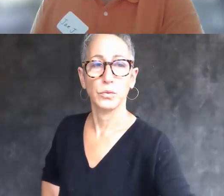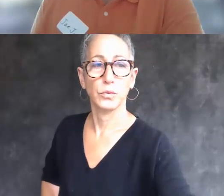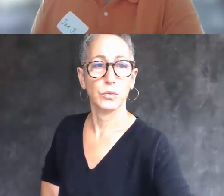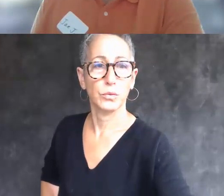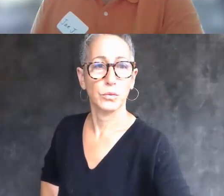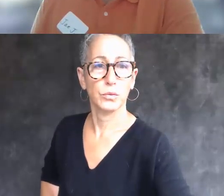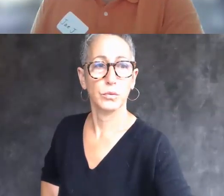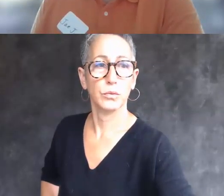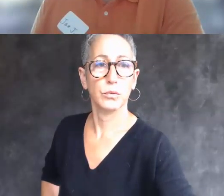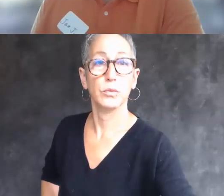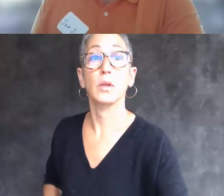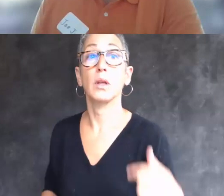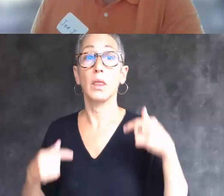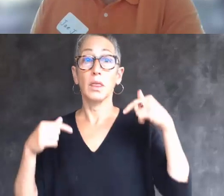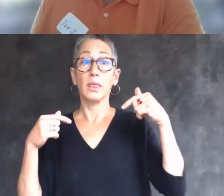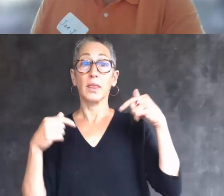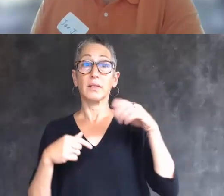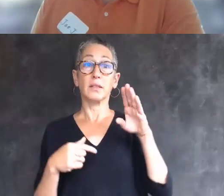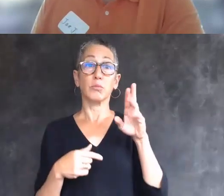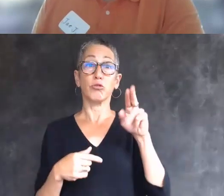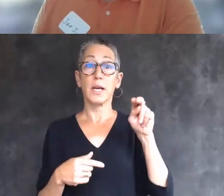This is Briana speaking just for interpretation.